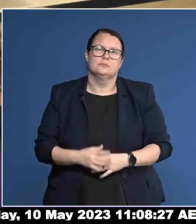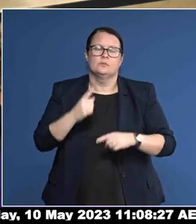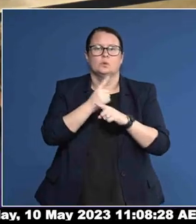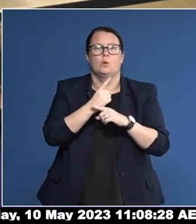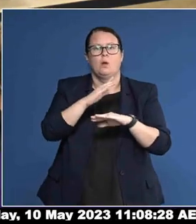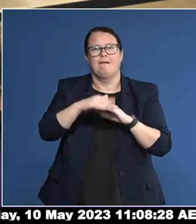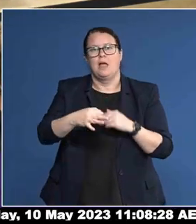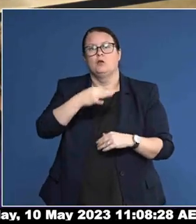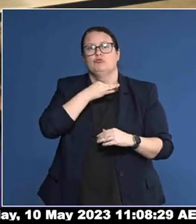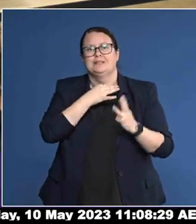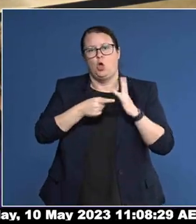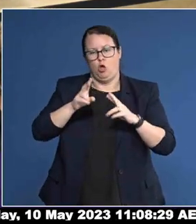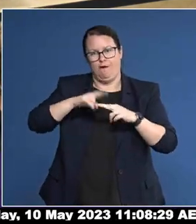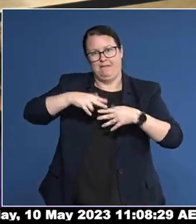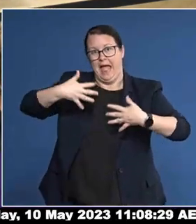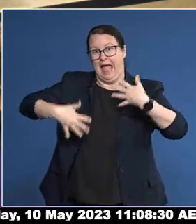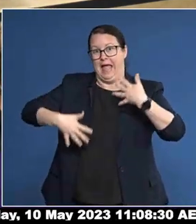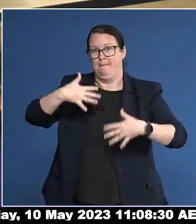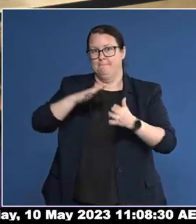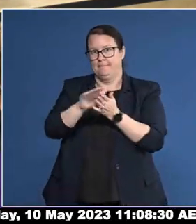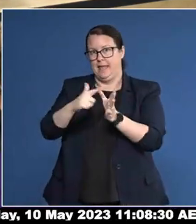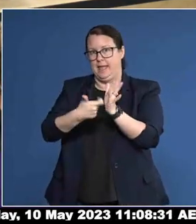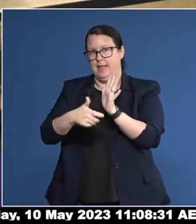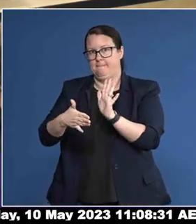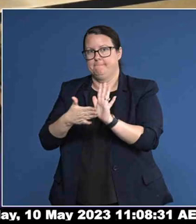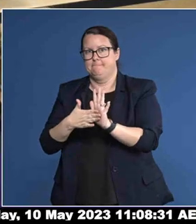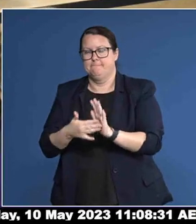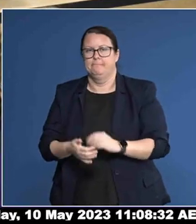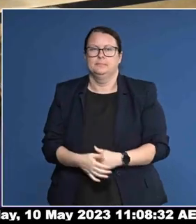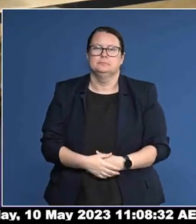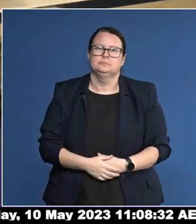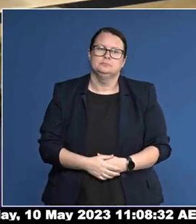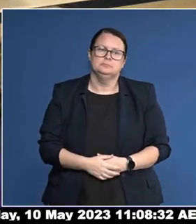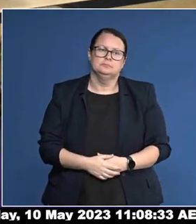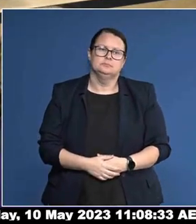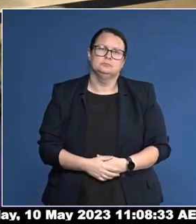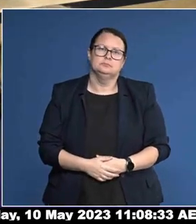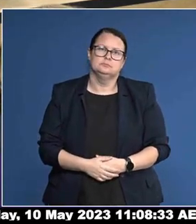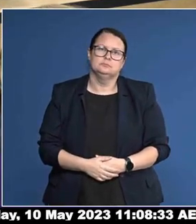Yes. MS MAHONY: Is that the words that you've extracted or the school,